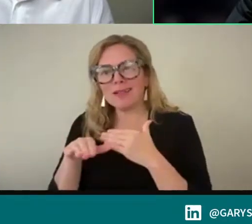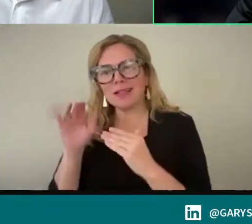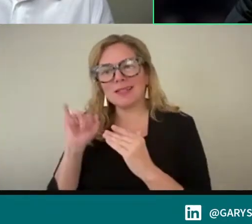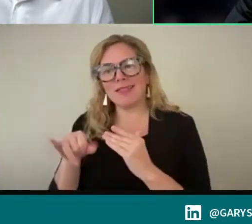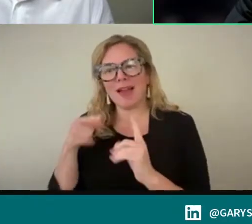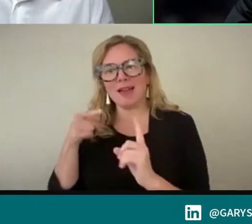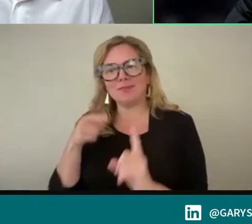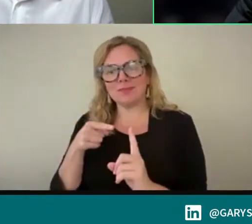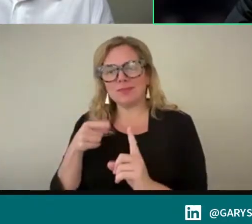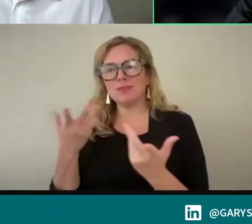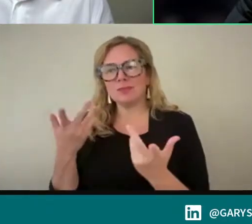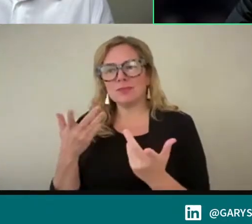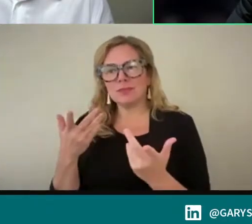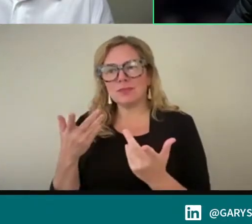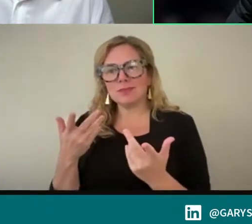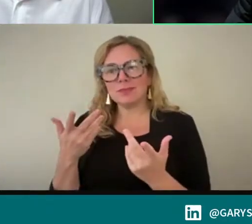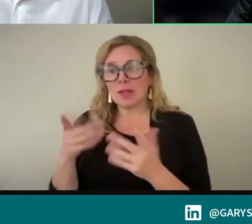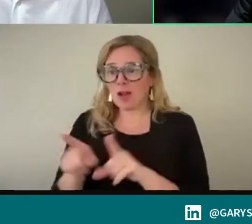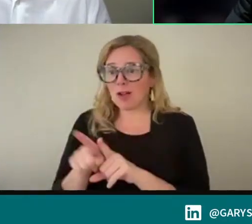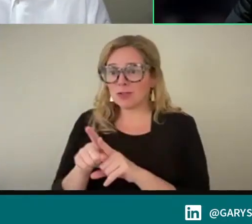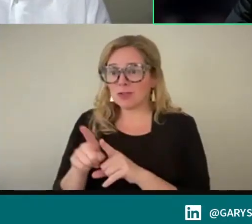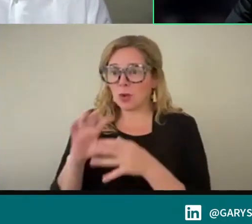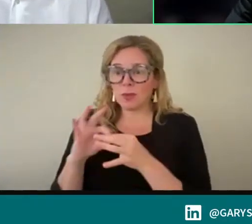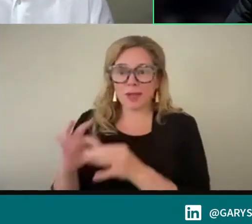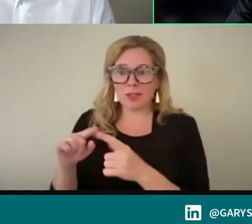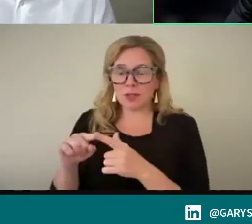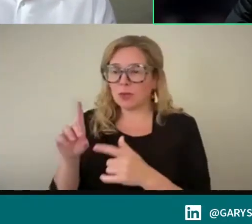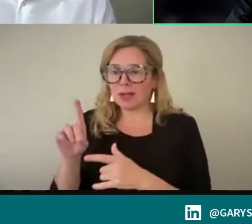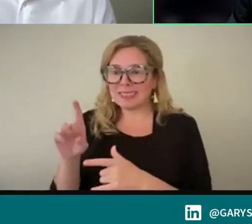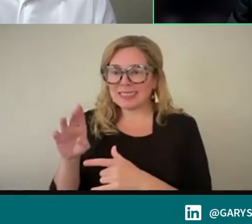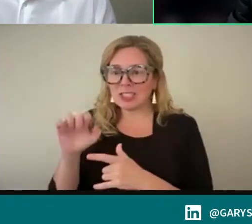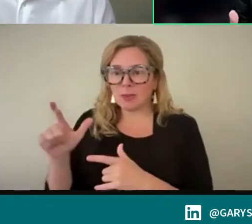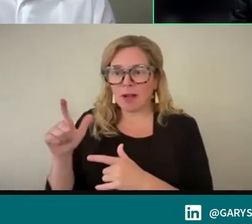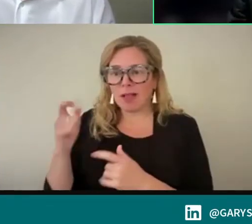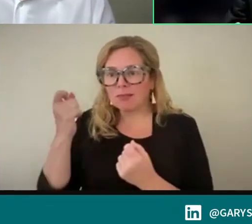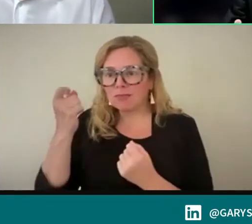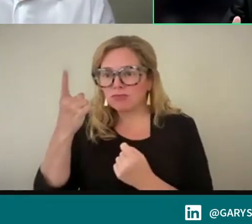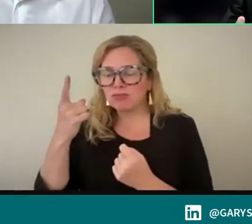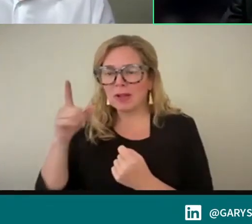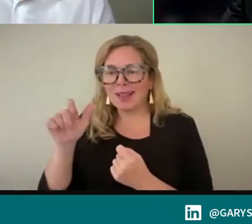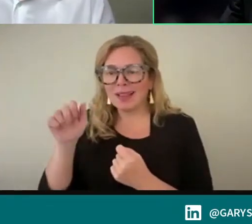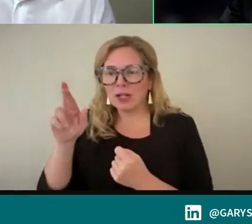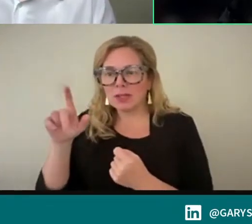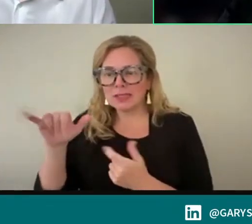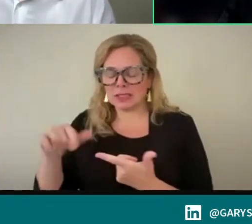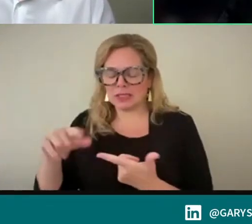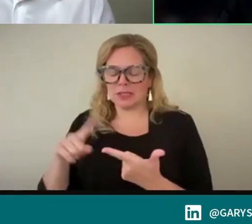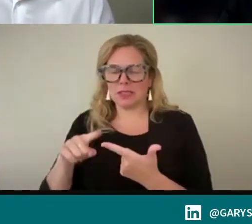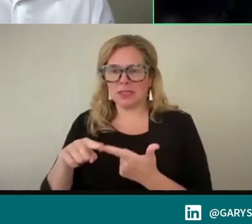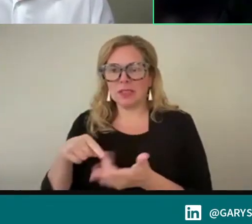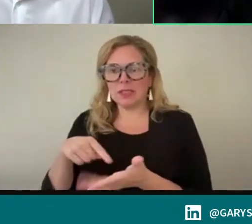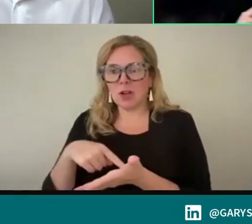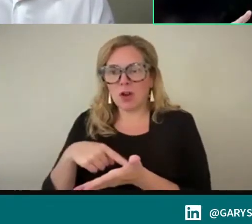literacy, probably even affordability, and that overall access. So, with Zoom,